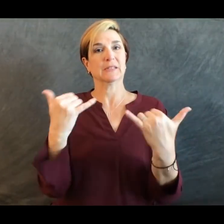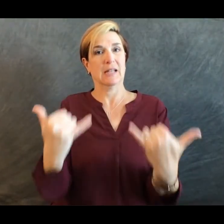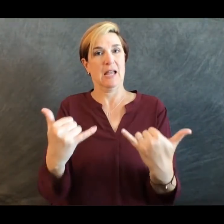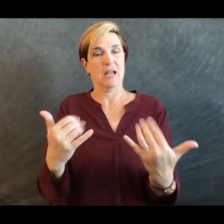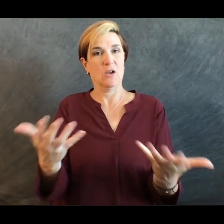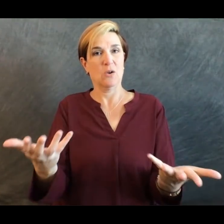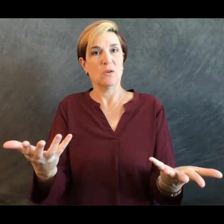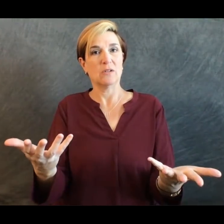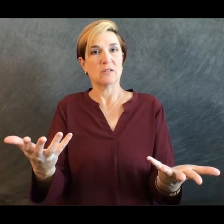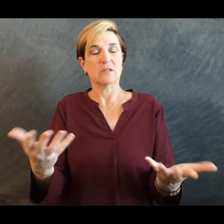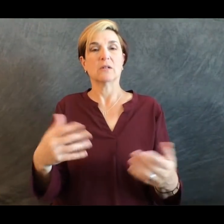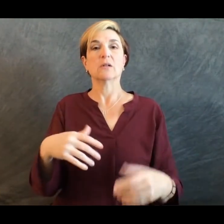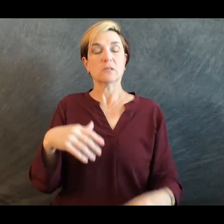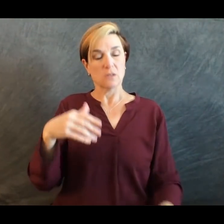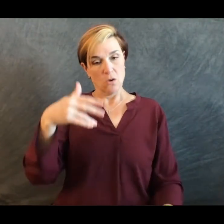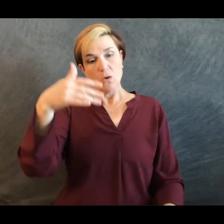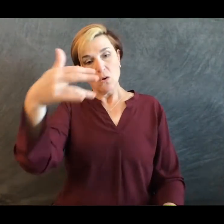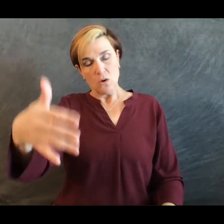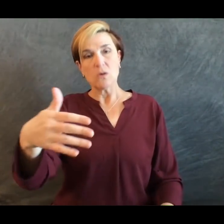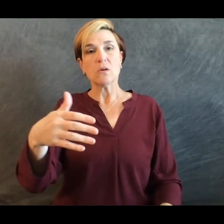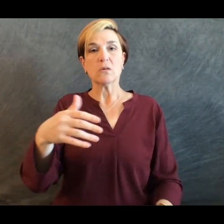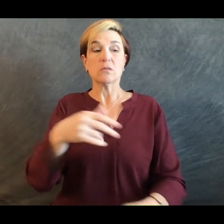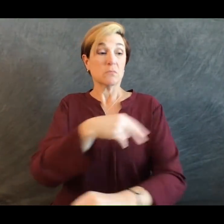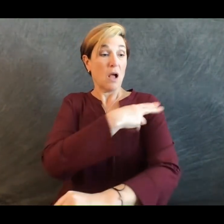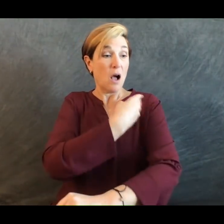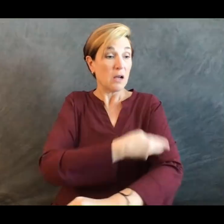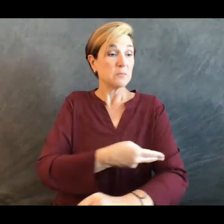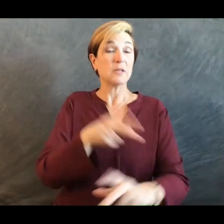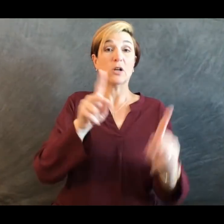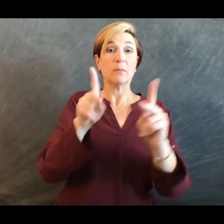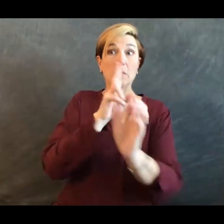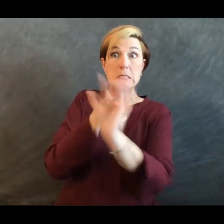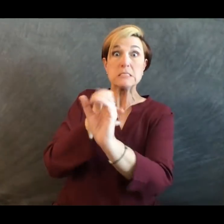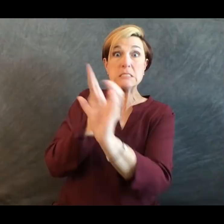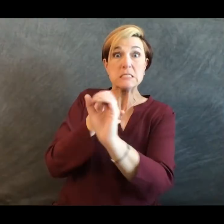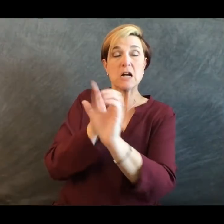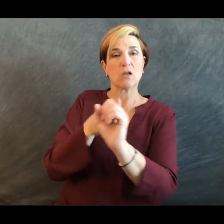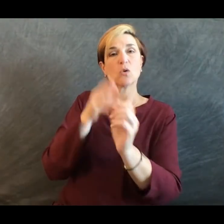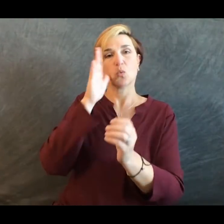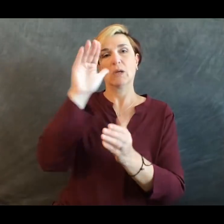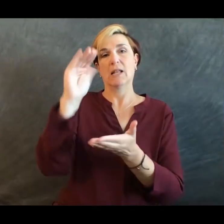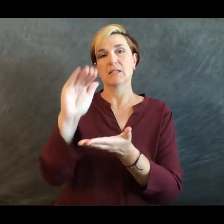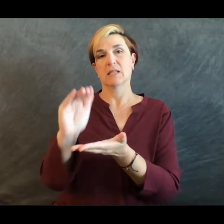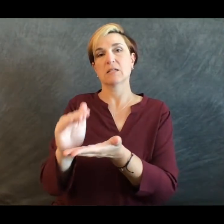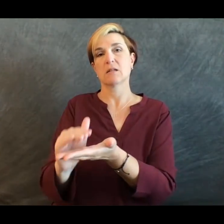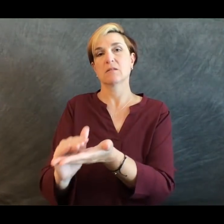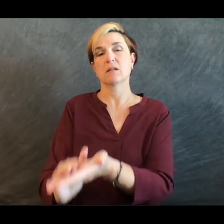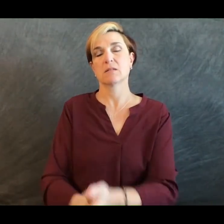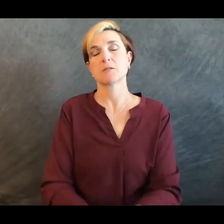in fewer hospital admissions and we're seeing that it's incredible I think with